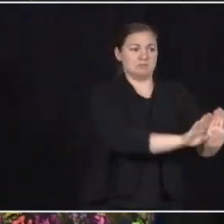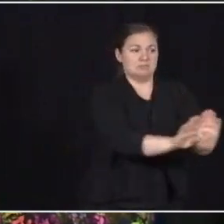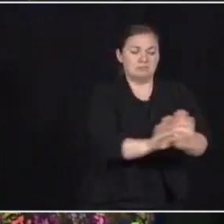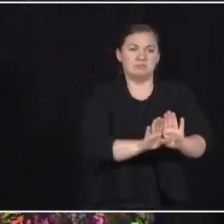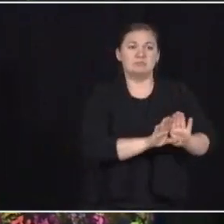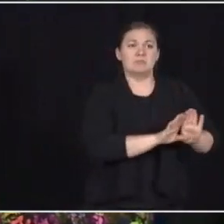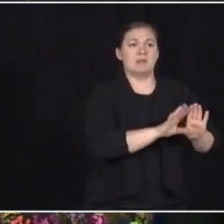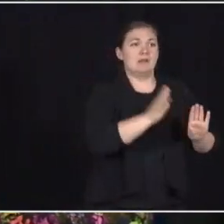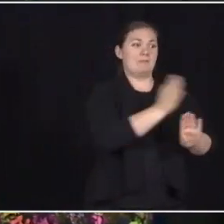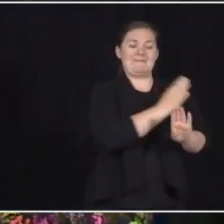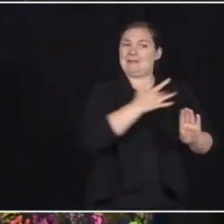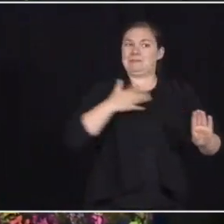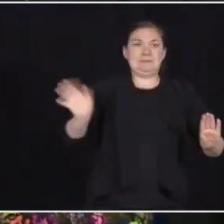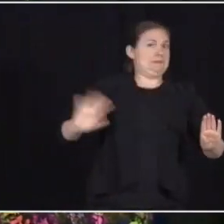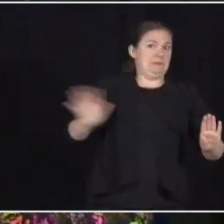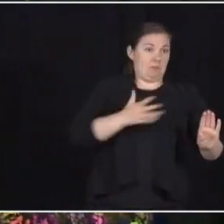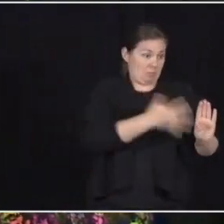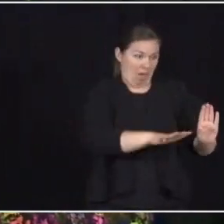Prior the didn't want to open up, we listen.